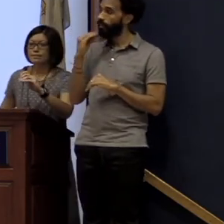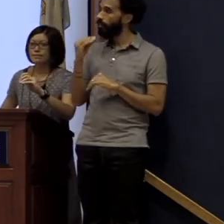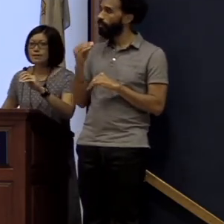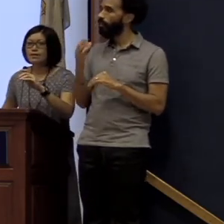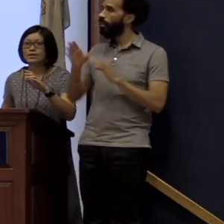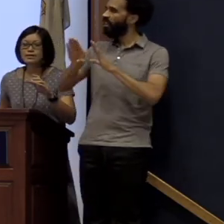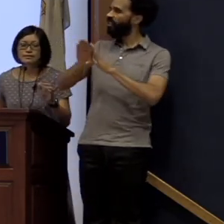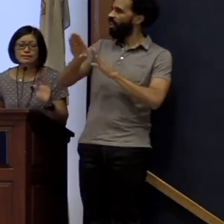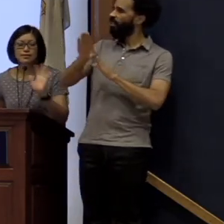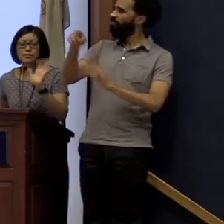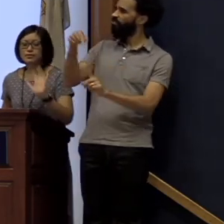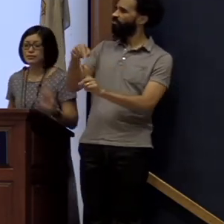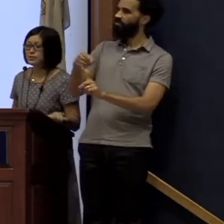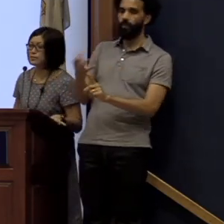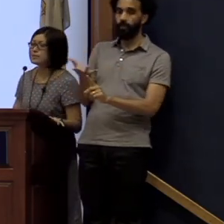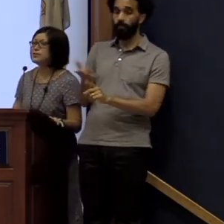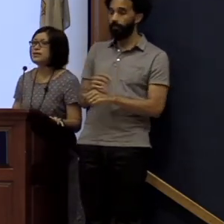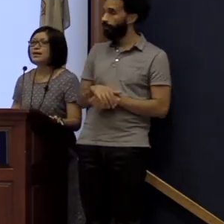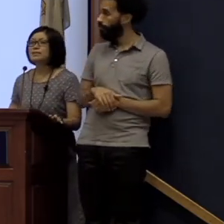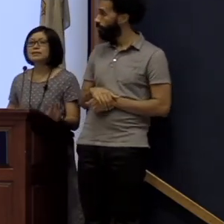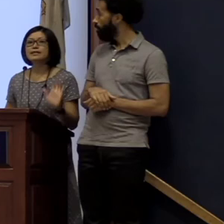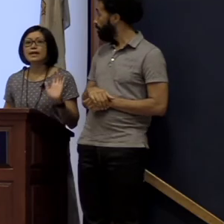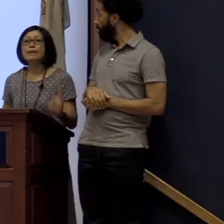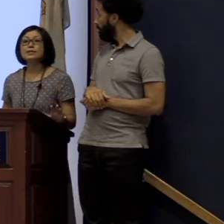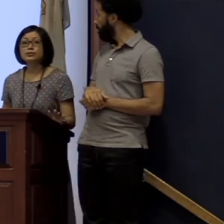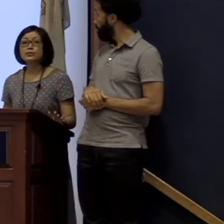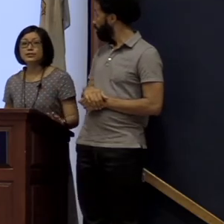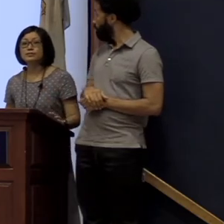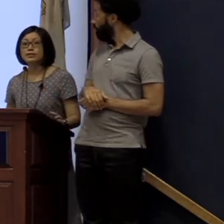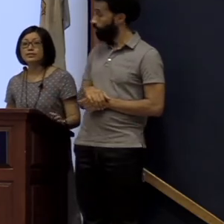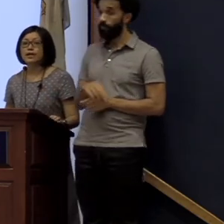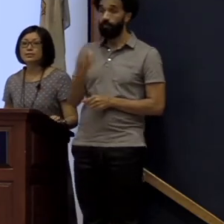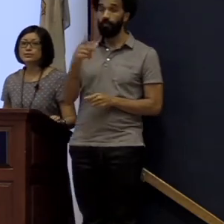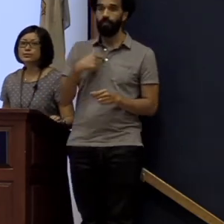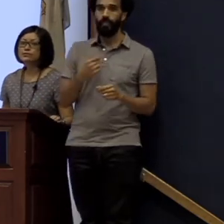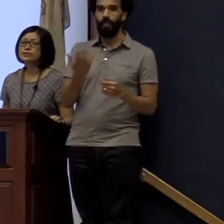Okay I'm going to the happy stories. I'm gonna give it a happy stories first